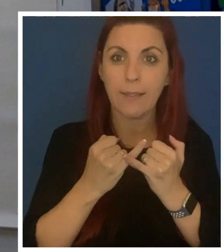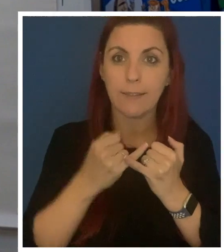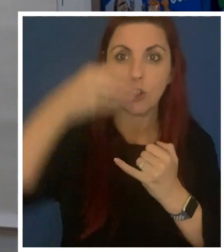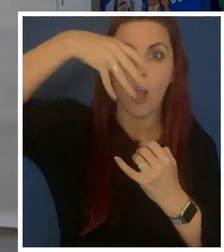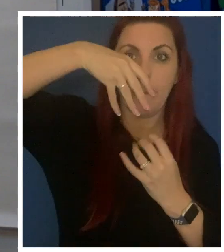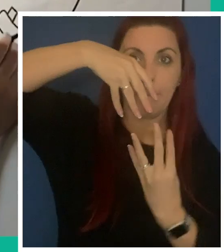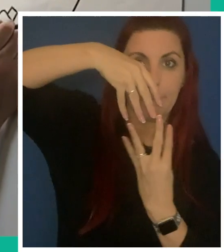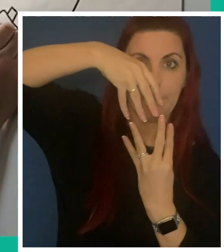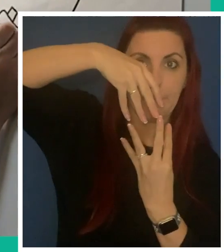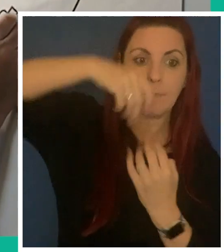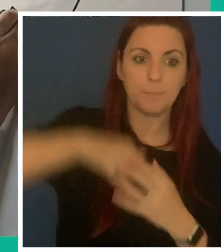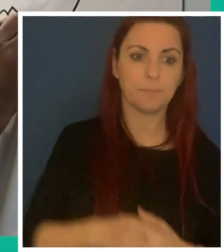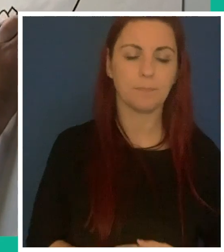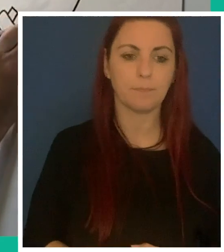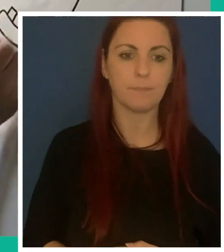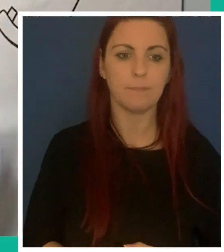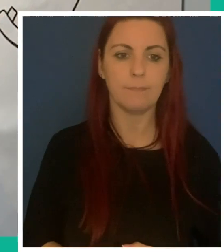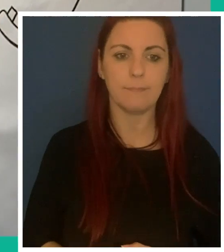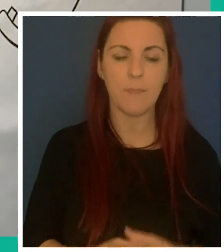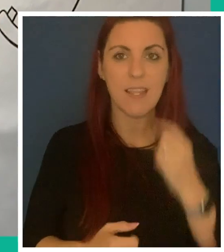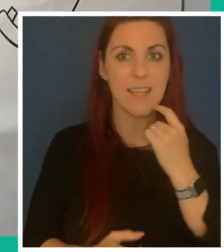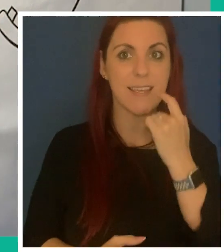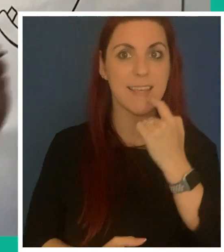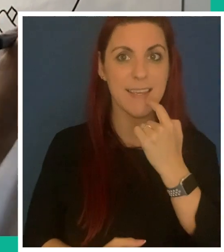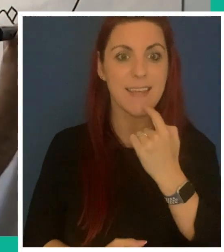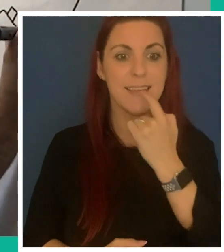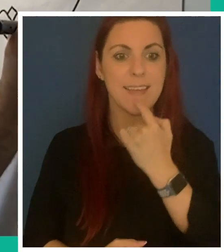mouth, I'm going to do one little square here and one little square here and one